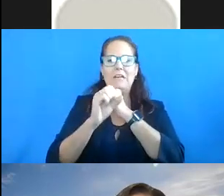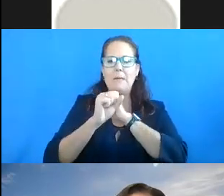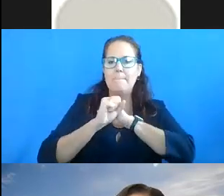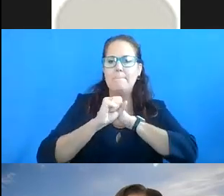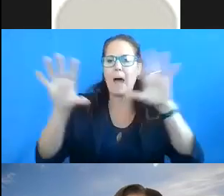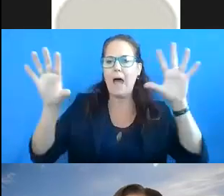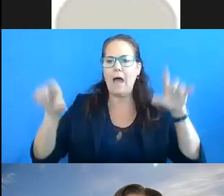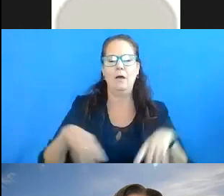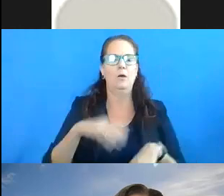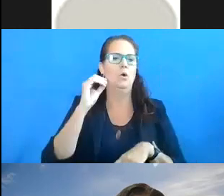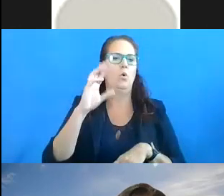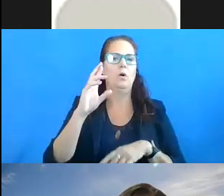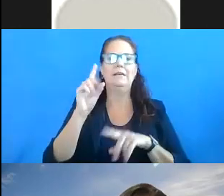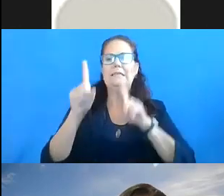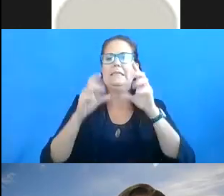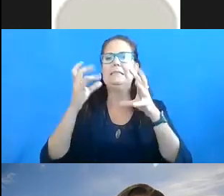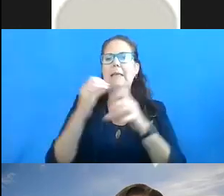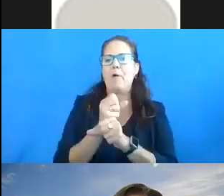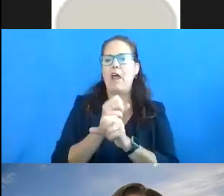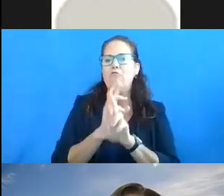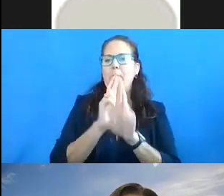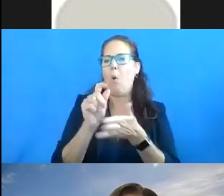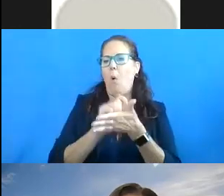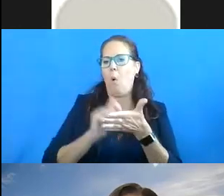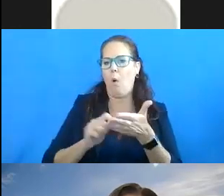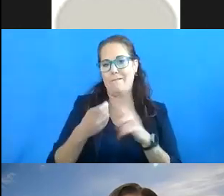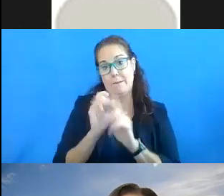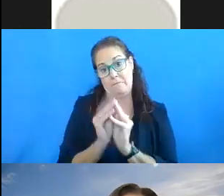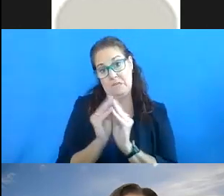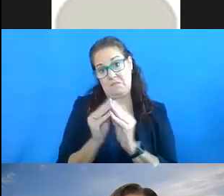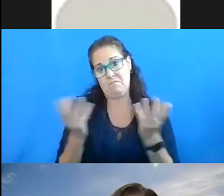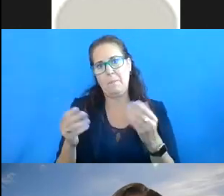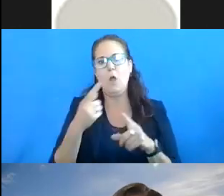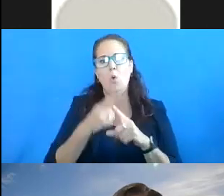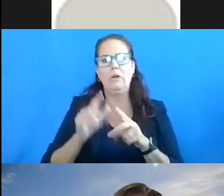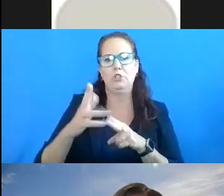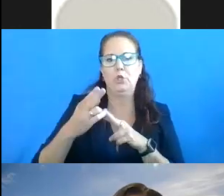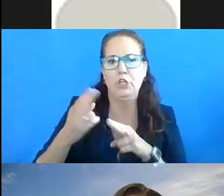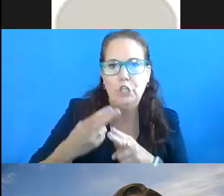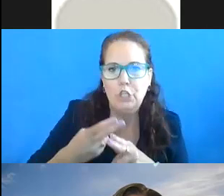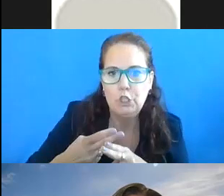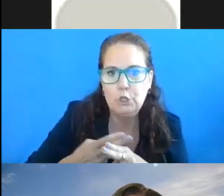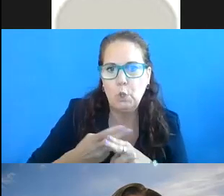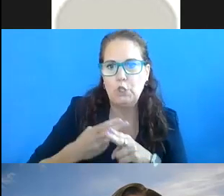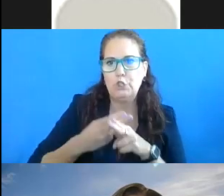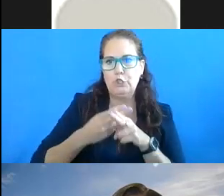summary reports from the meetings. What are your short-term and interim outcomes? So, it might be